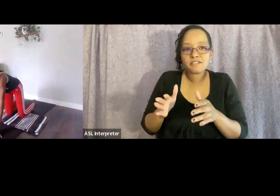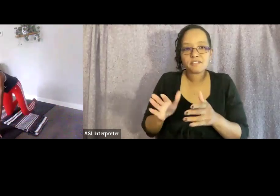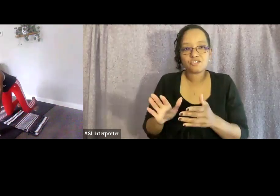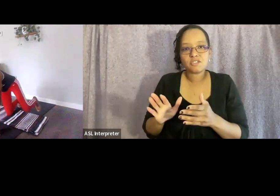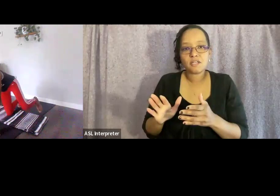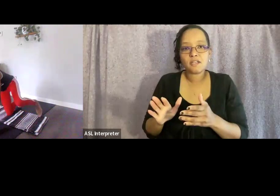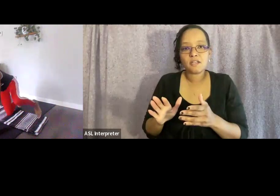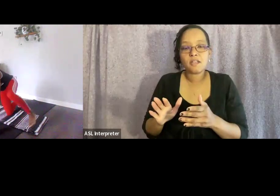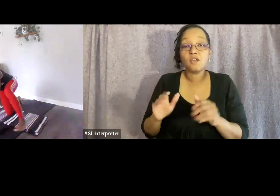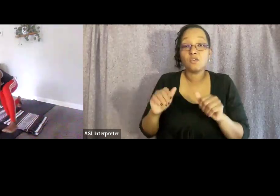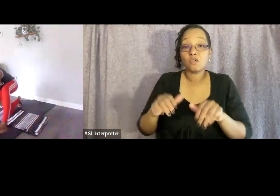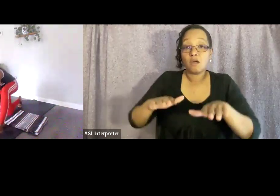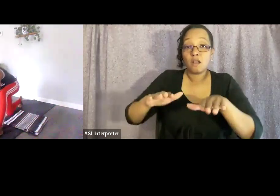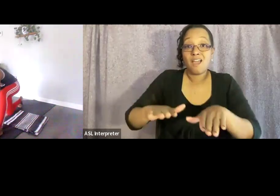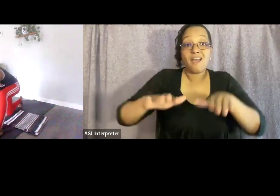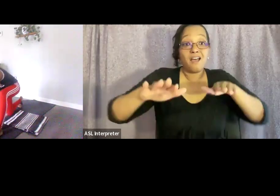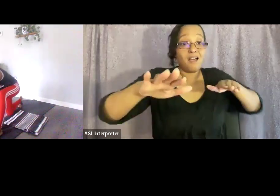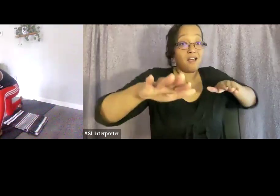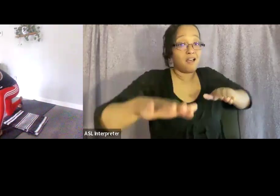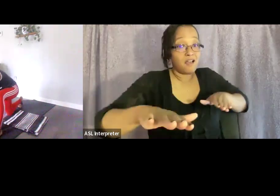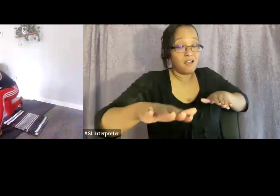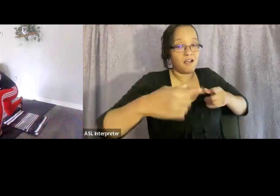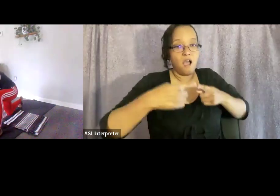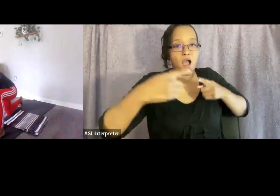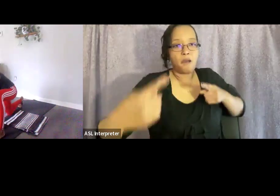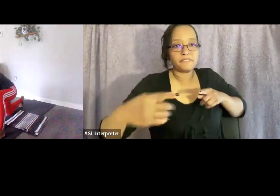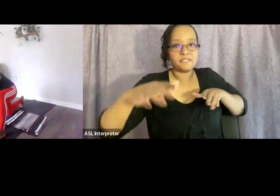stepping the opposite foot forward, and finding a lunge.